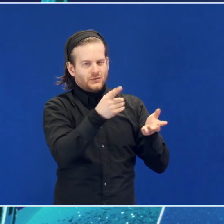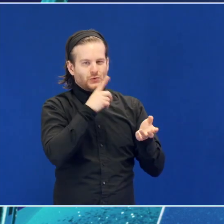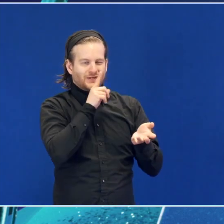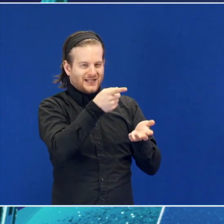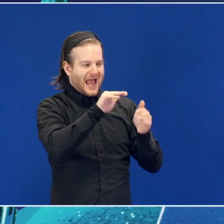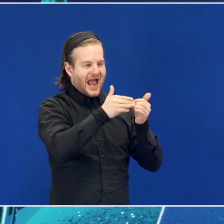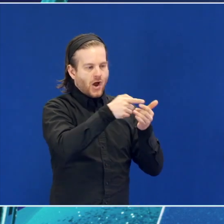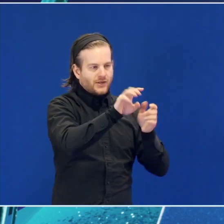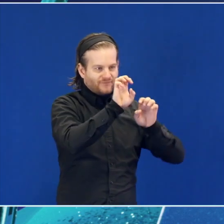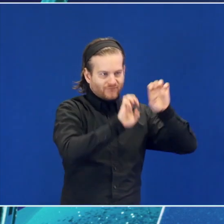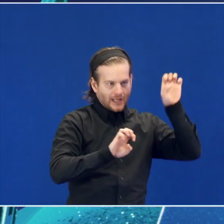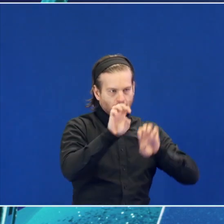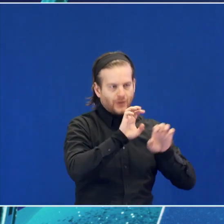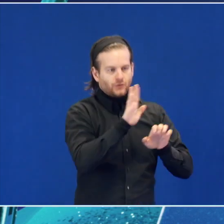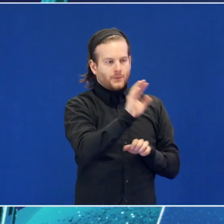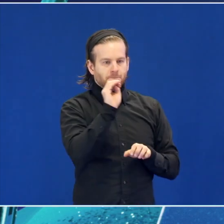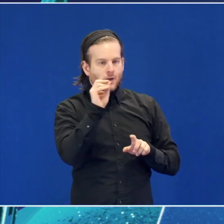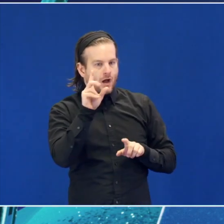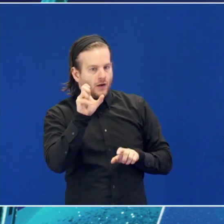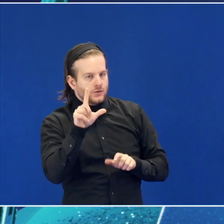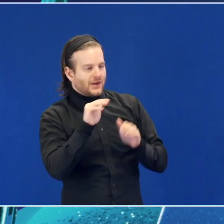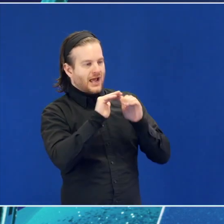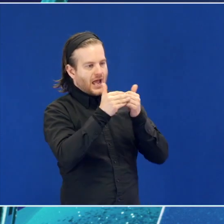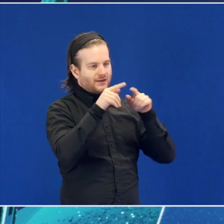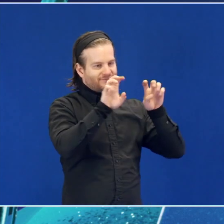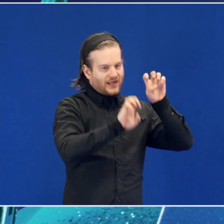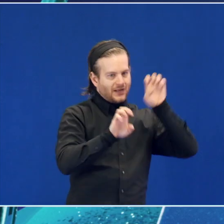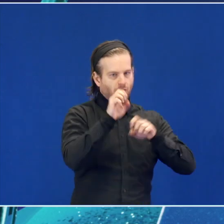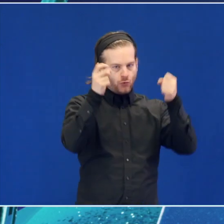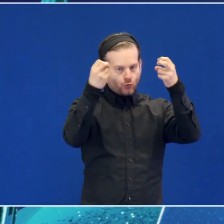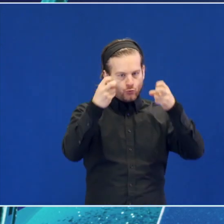prompting can be even configured with like the overall system instruction